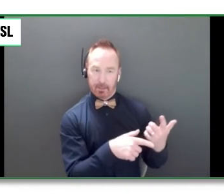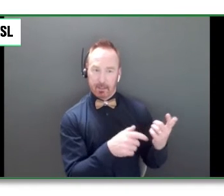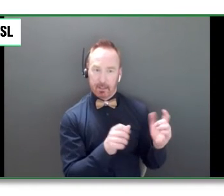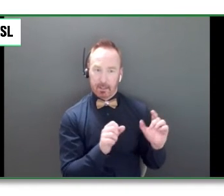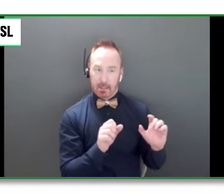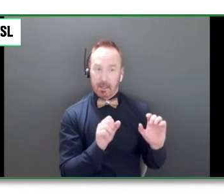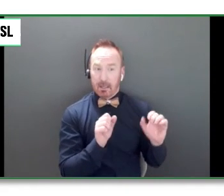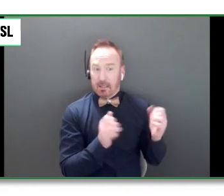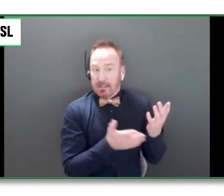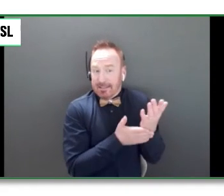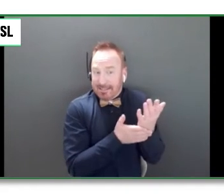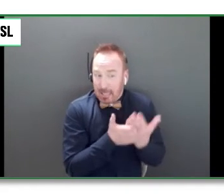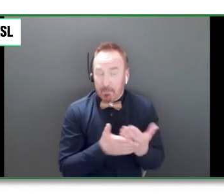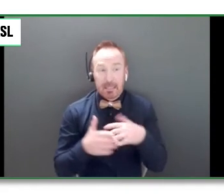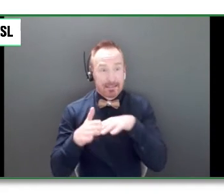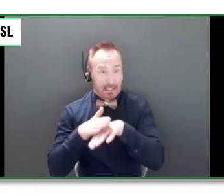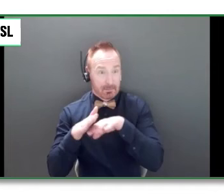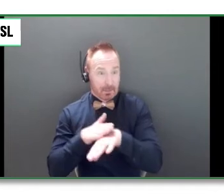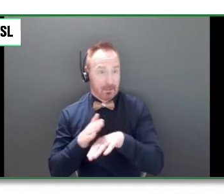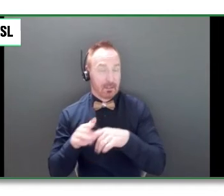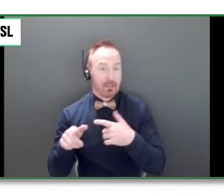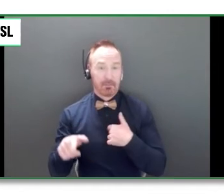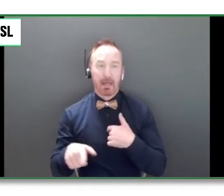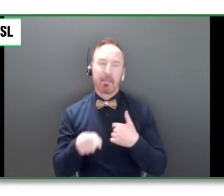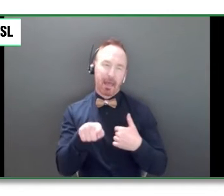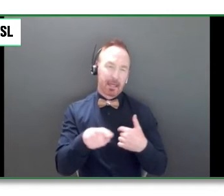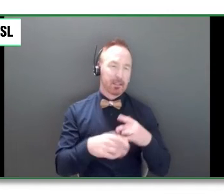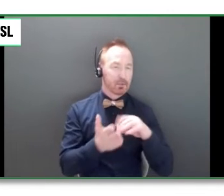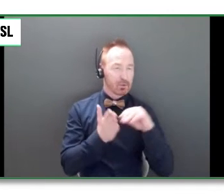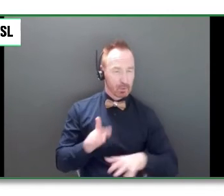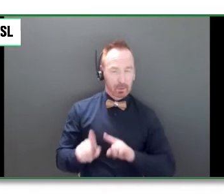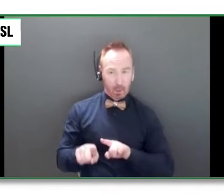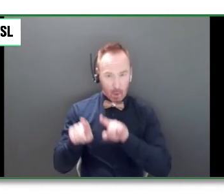and rating how accessible they actually are and then some students just choose